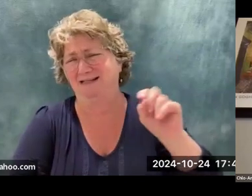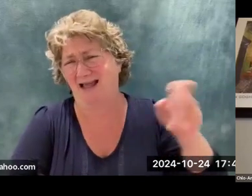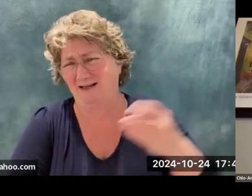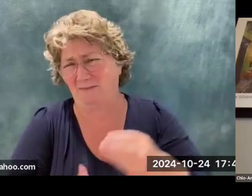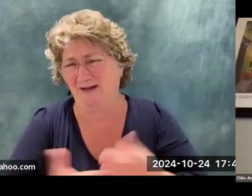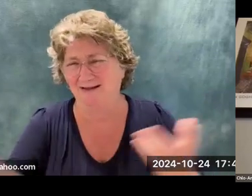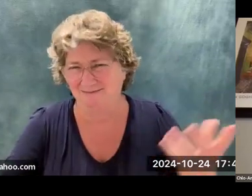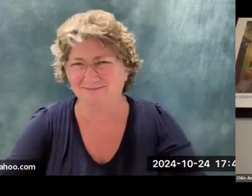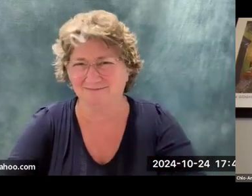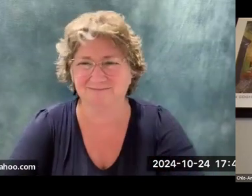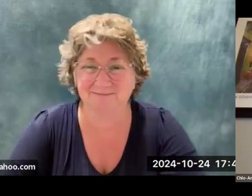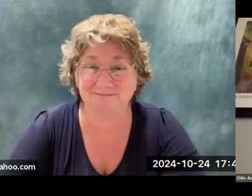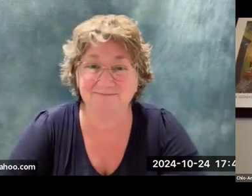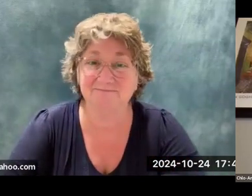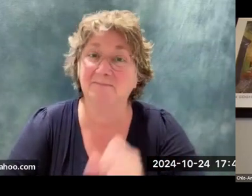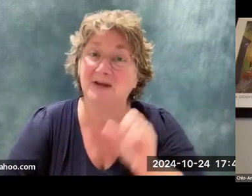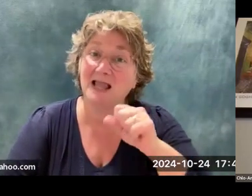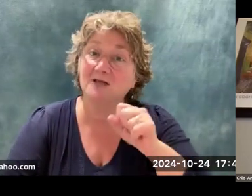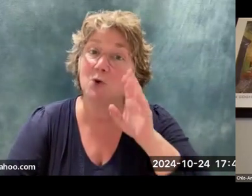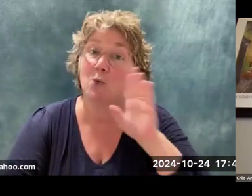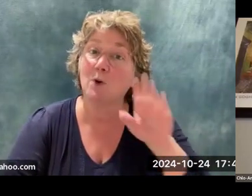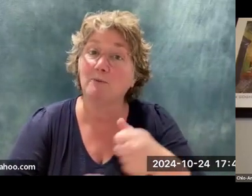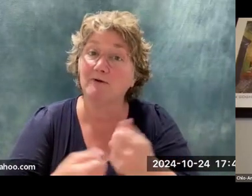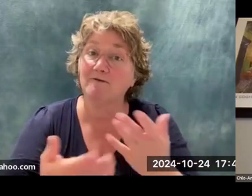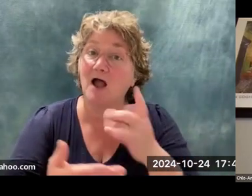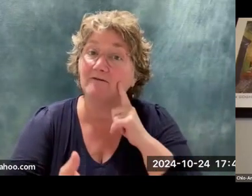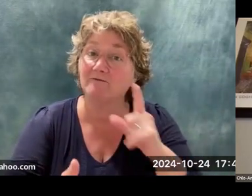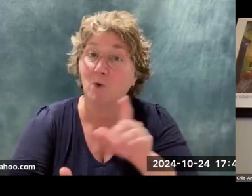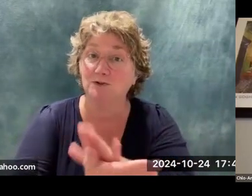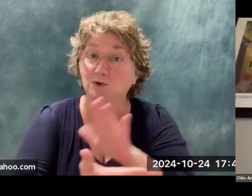Yes, but it is, they will be available. The ordering I think opened